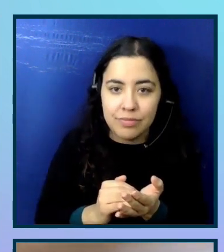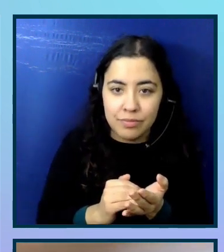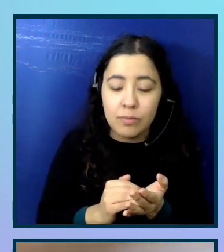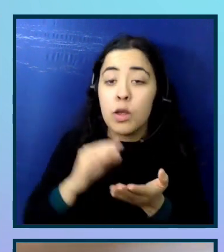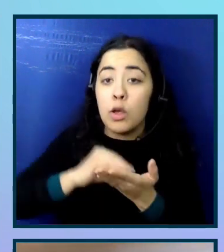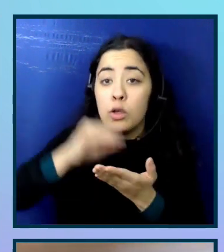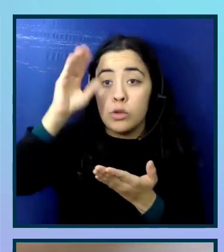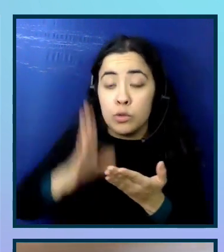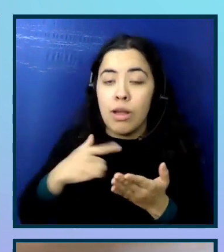and honor the intersectionality of people.